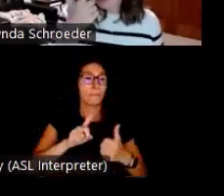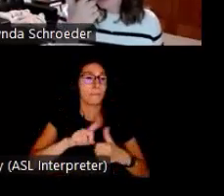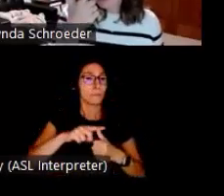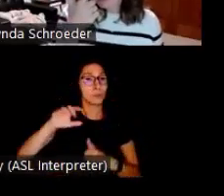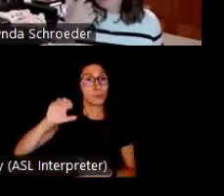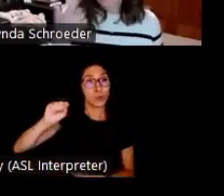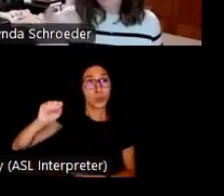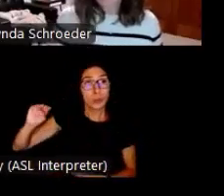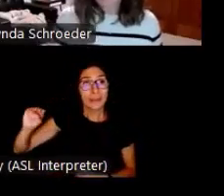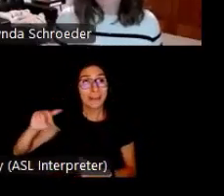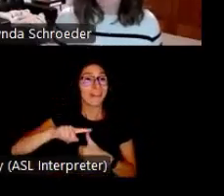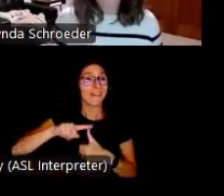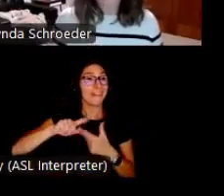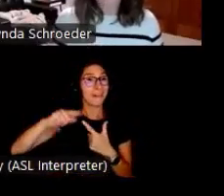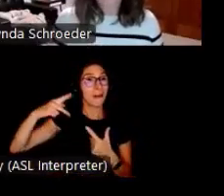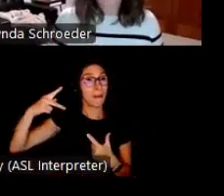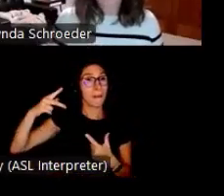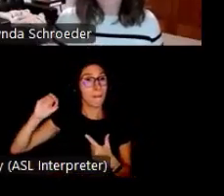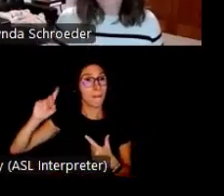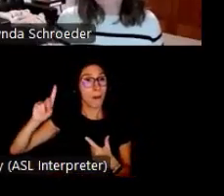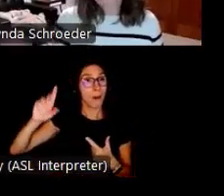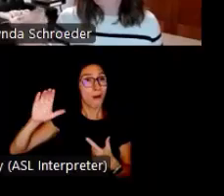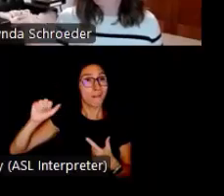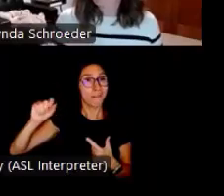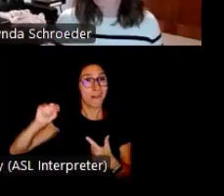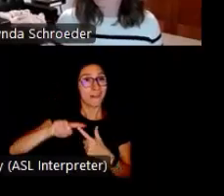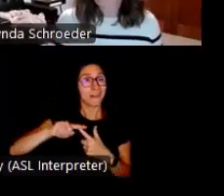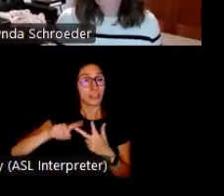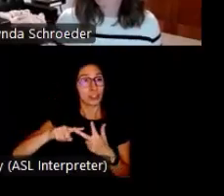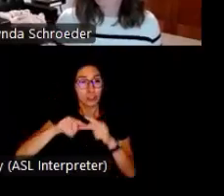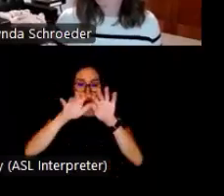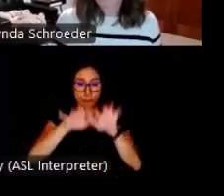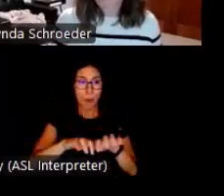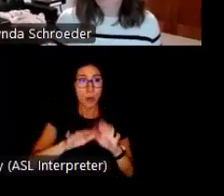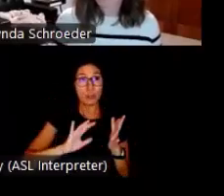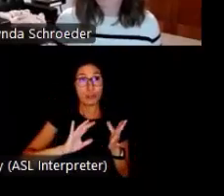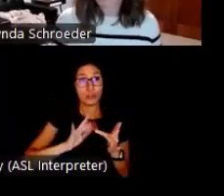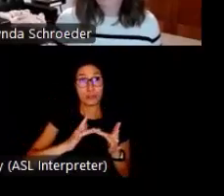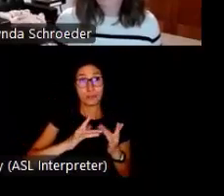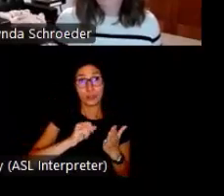These are all things we access online, even someone sharing Google or AI.